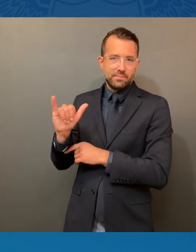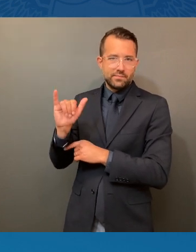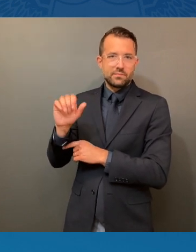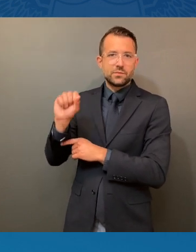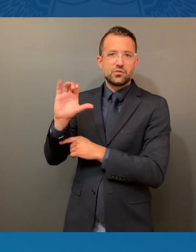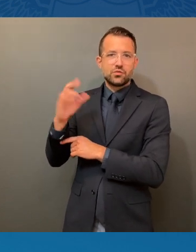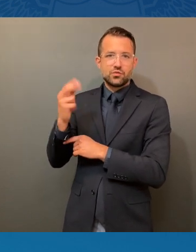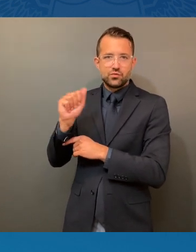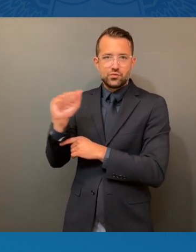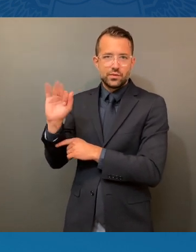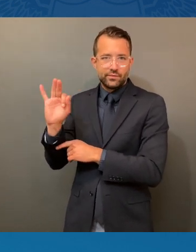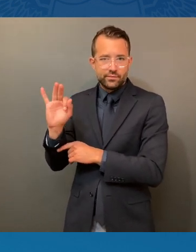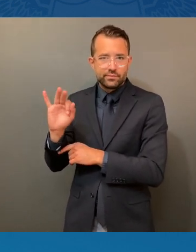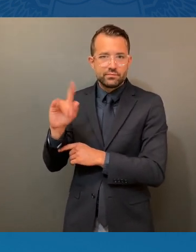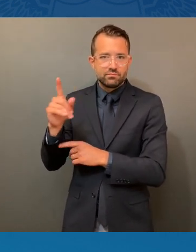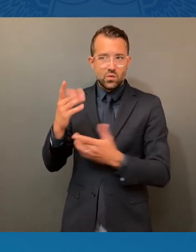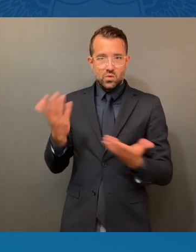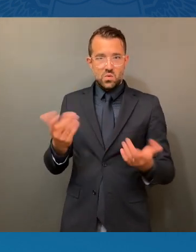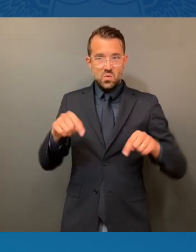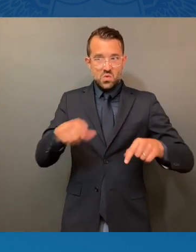leaders from both the public and the private sector.